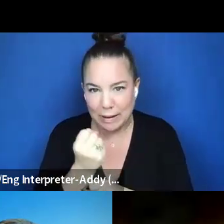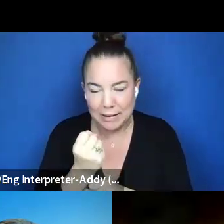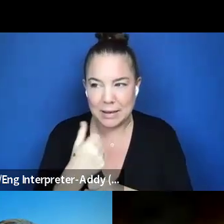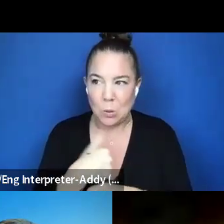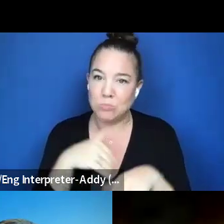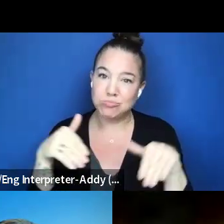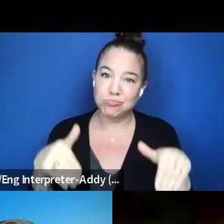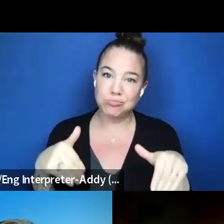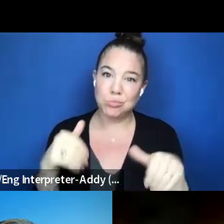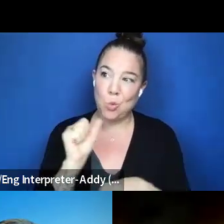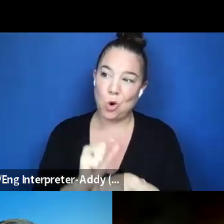Don Posh: working on the edges.